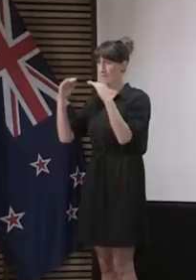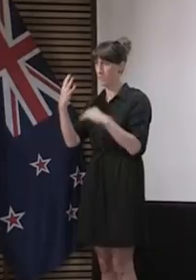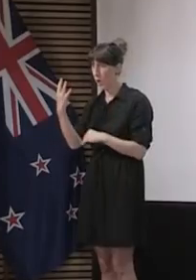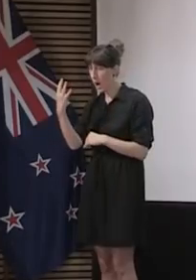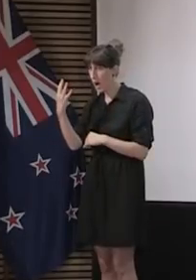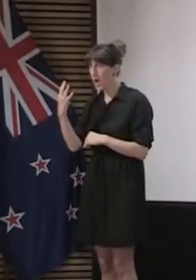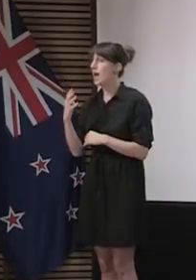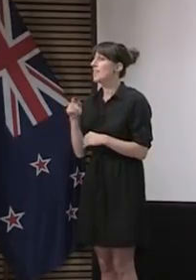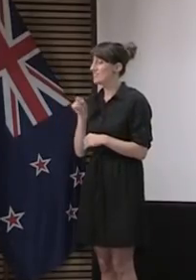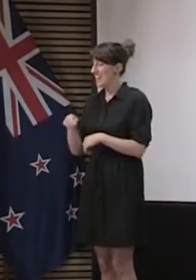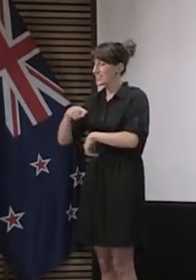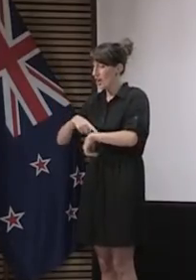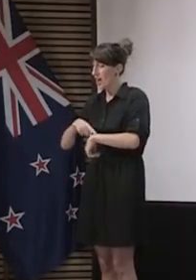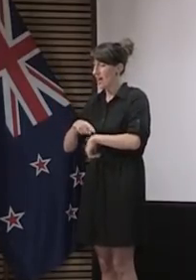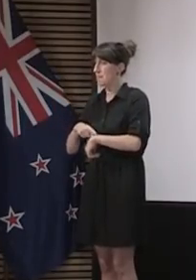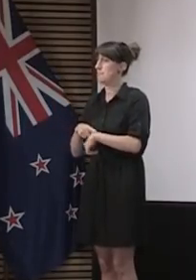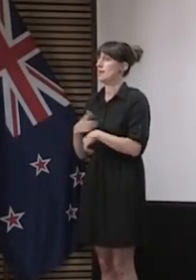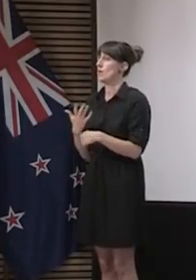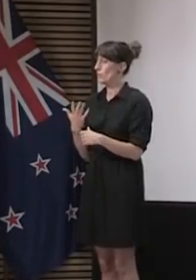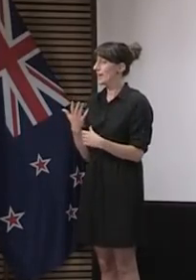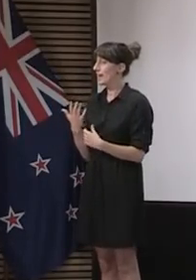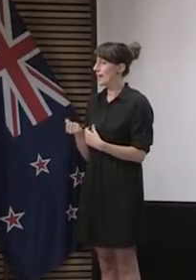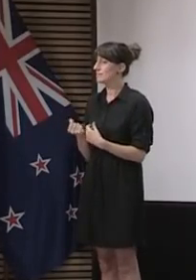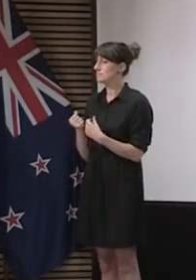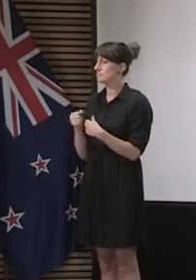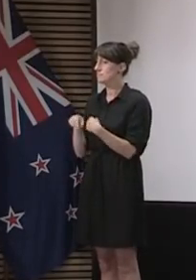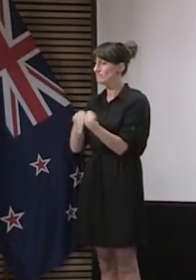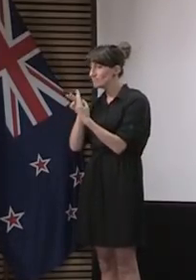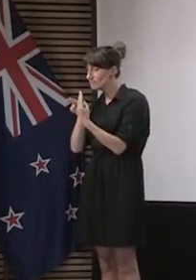person andpartially with some atdistance so we could maintainassisted dying.